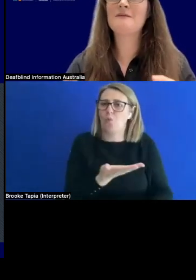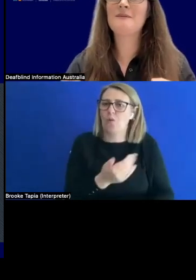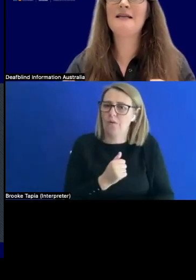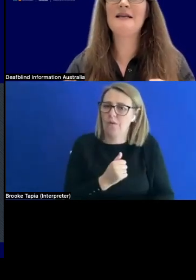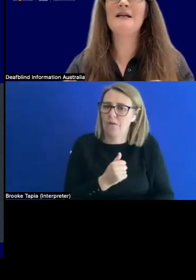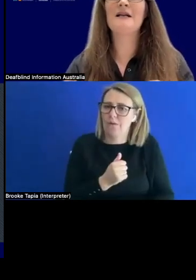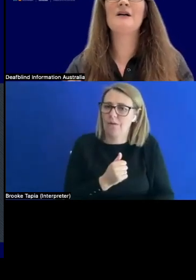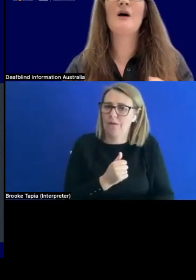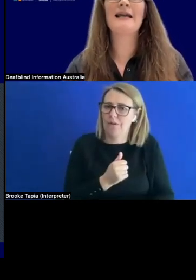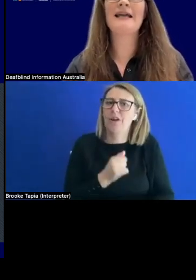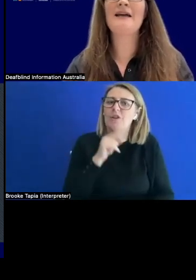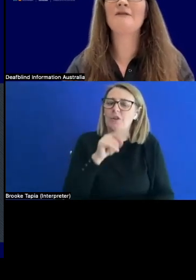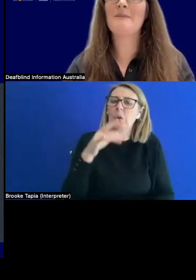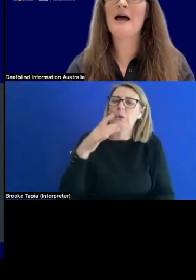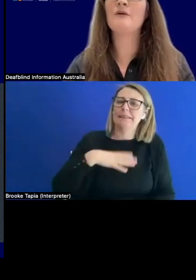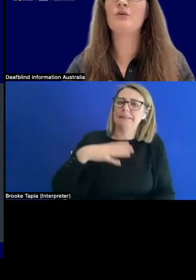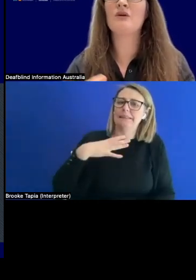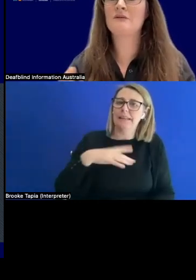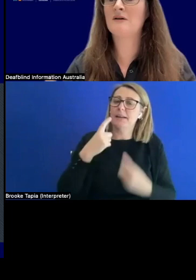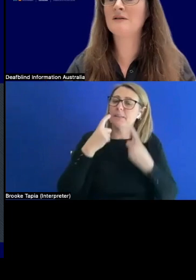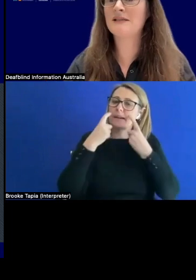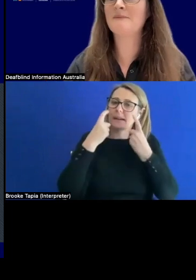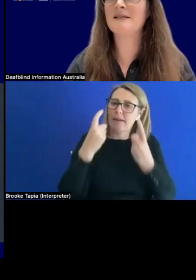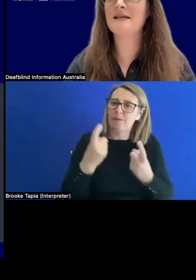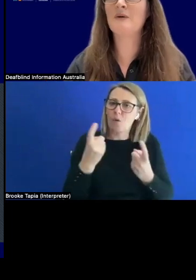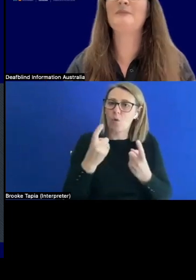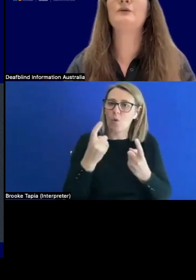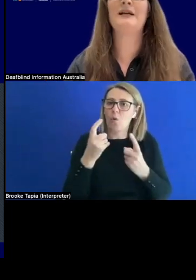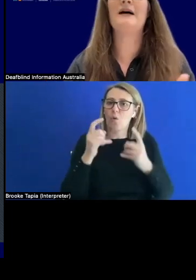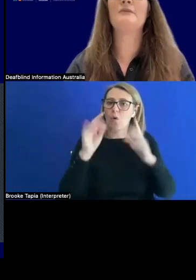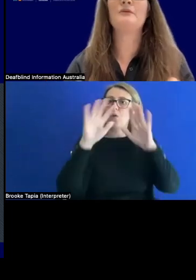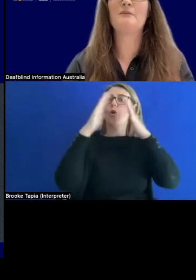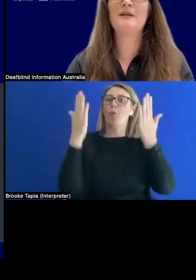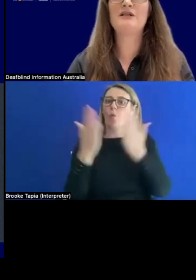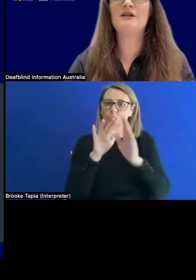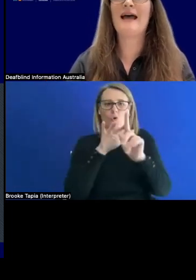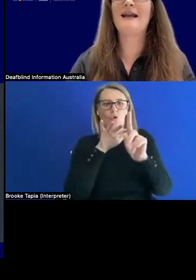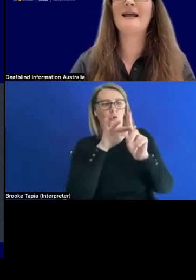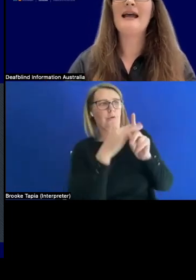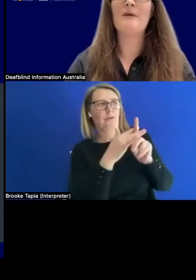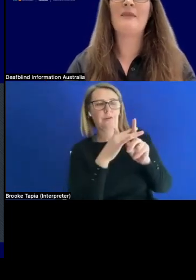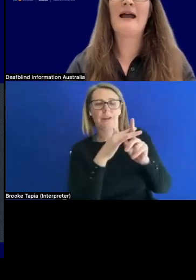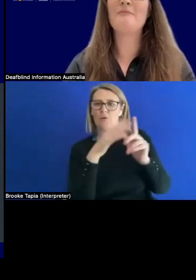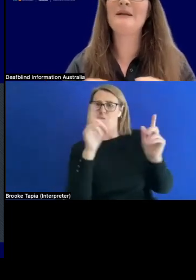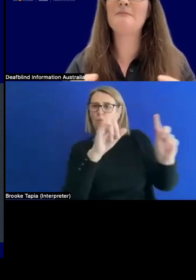to be quite careful about the world concepts that we’re building up when we do that and that a bit